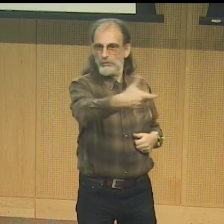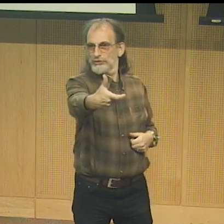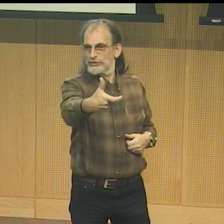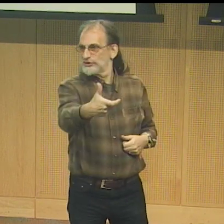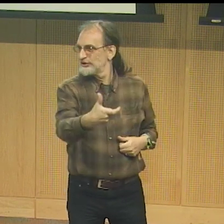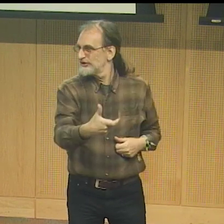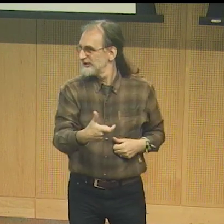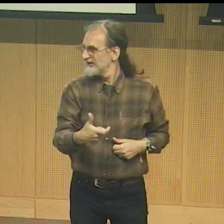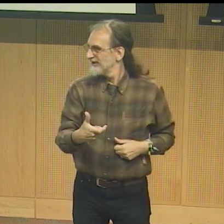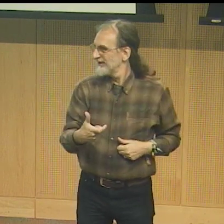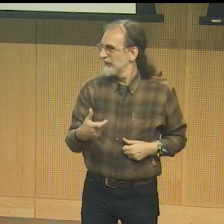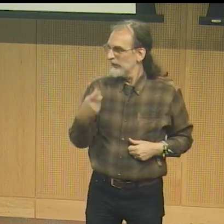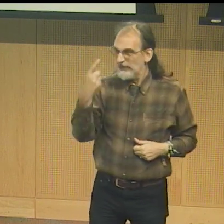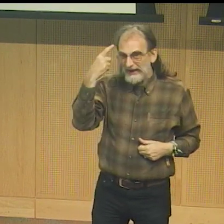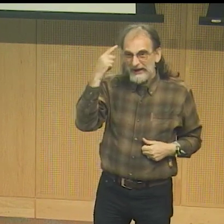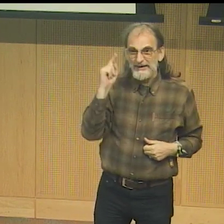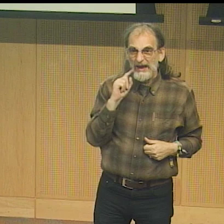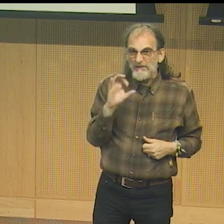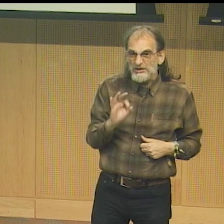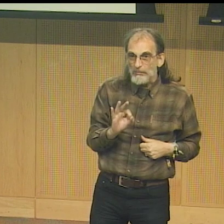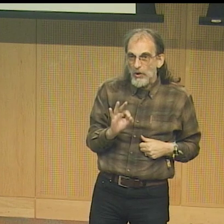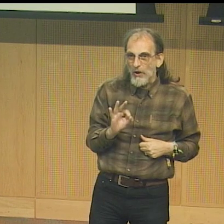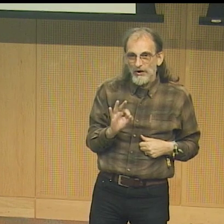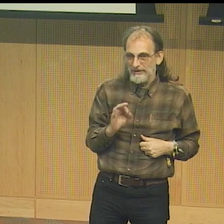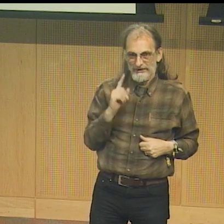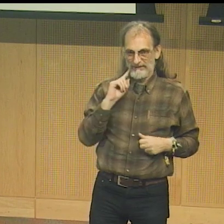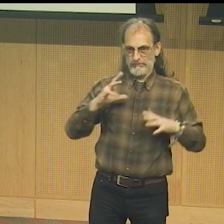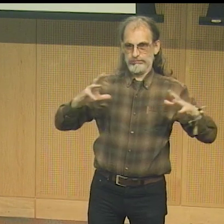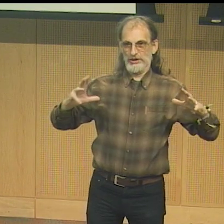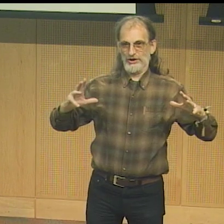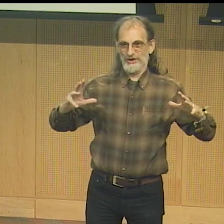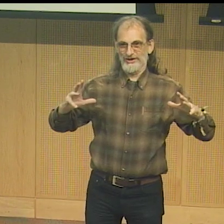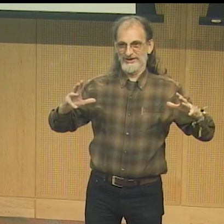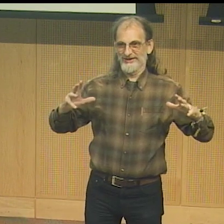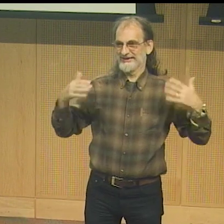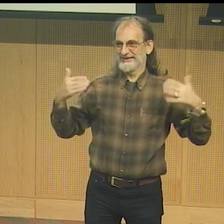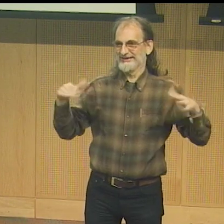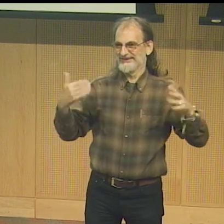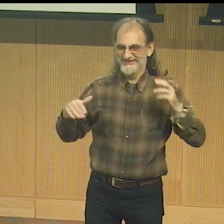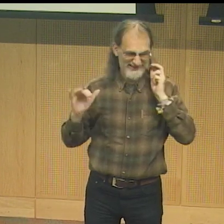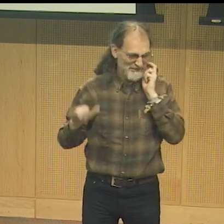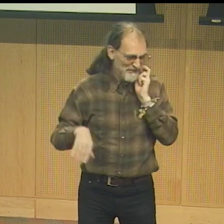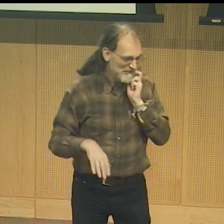a coming together of culturally Deaf international communities. It was amazing.